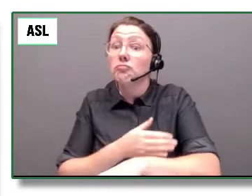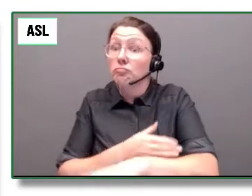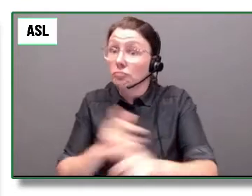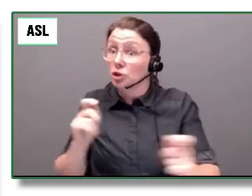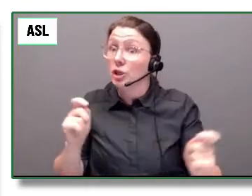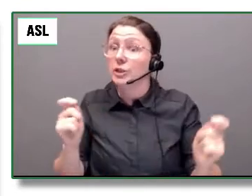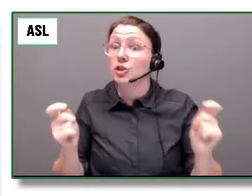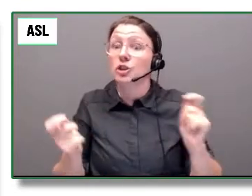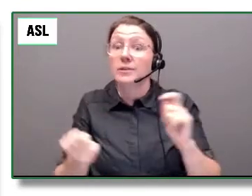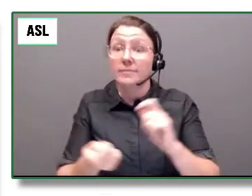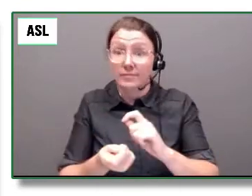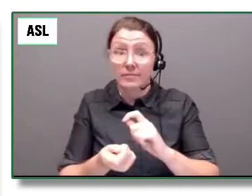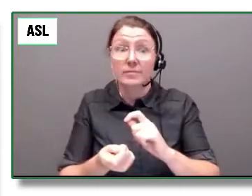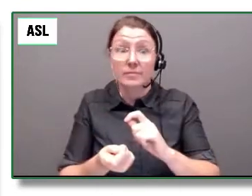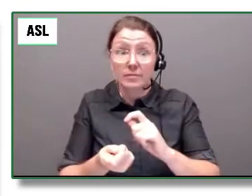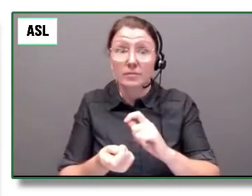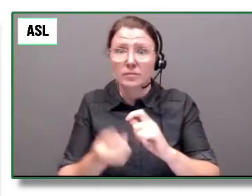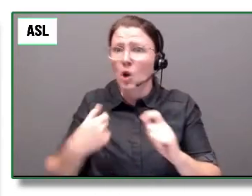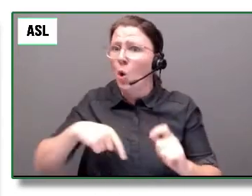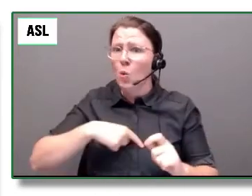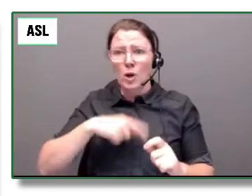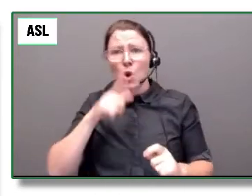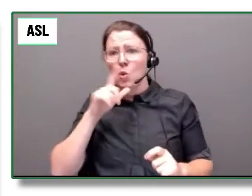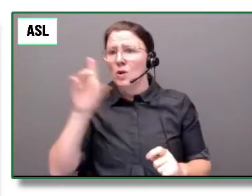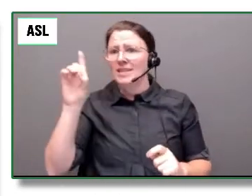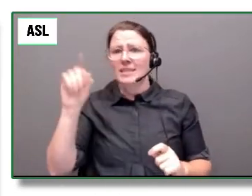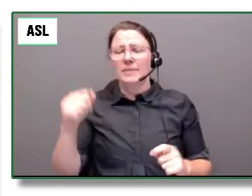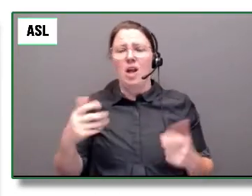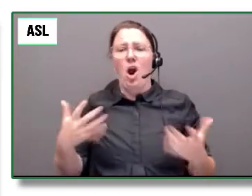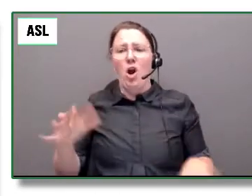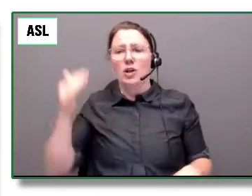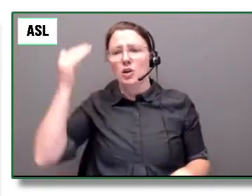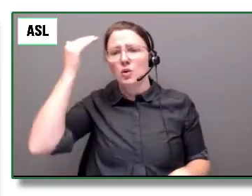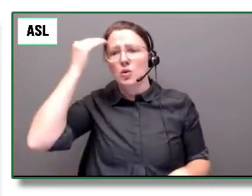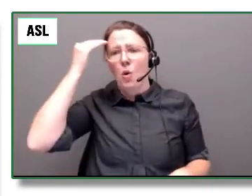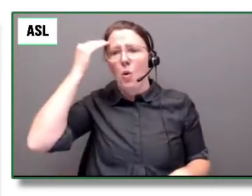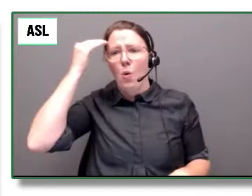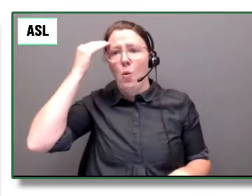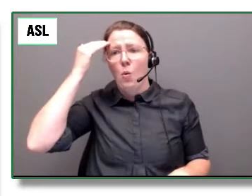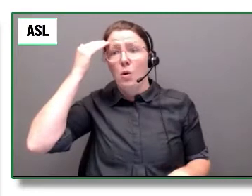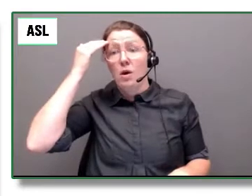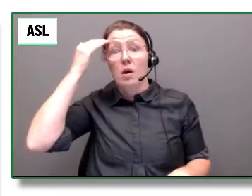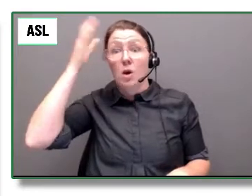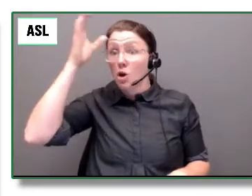we have always known that accessibility benefits everyone, that accessibility